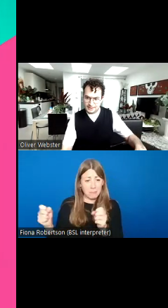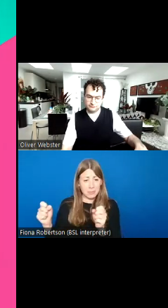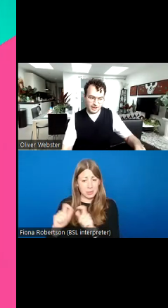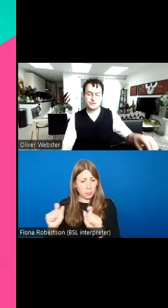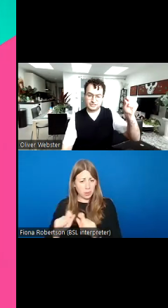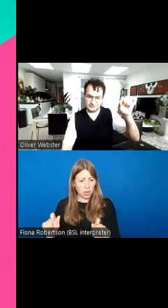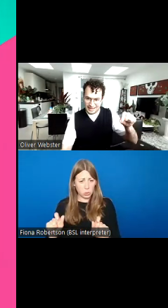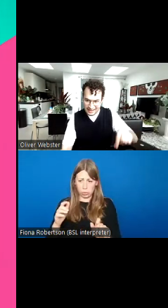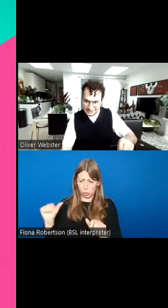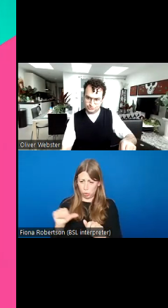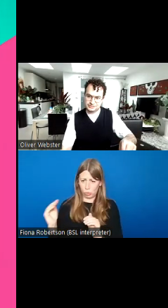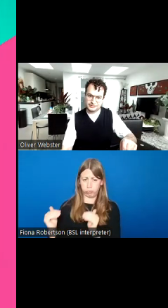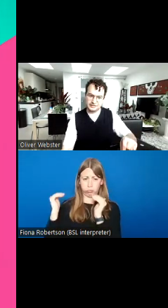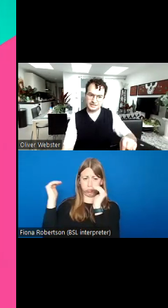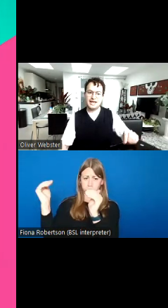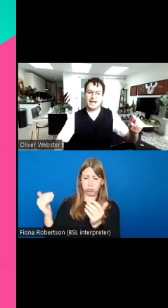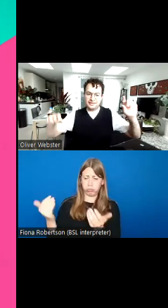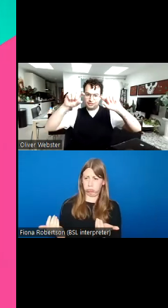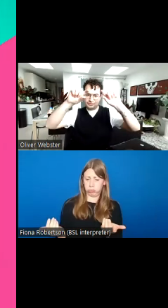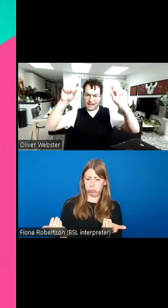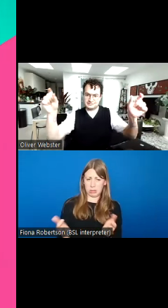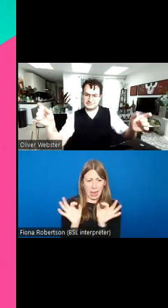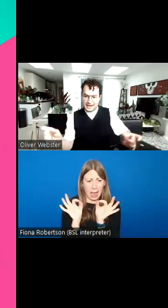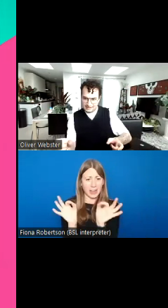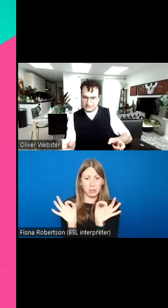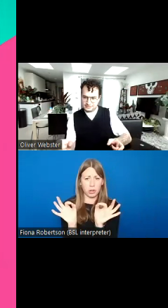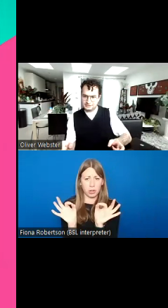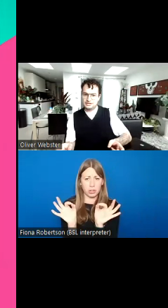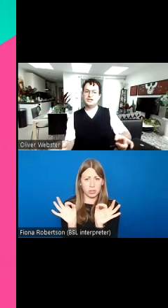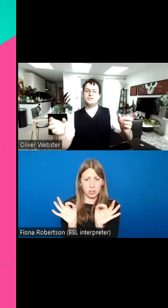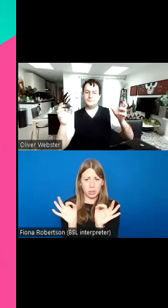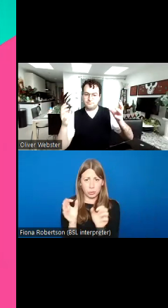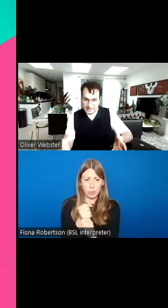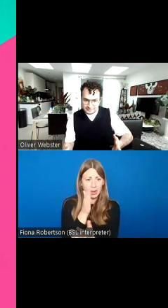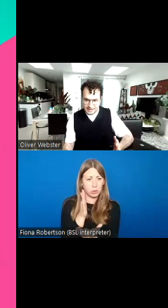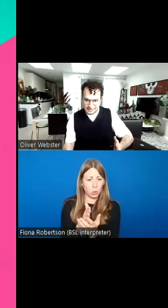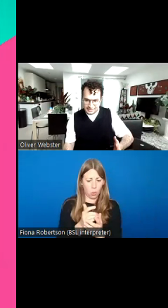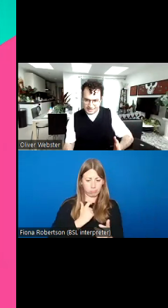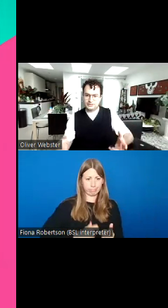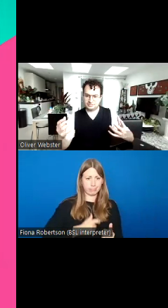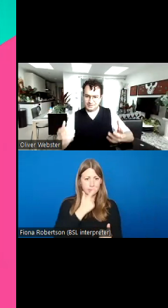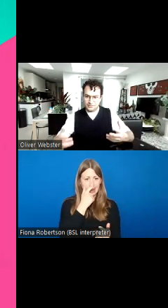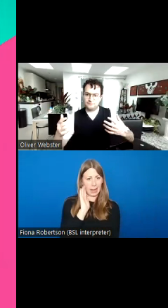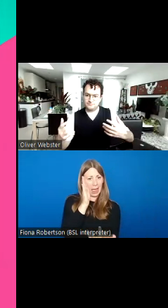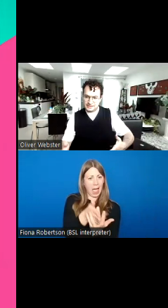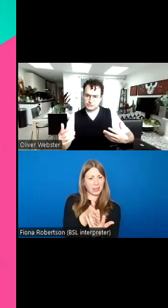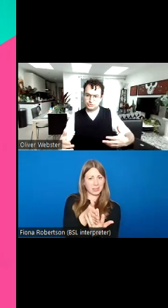they provide because it's that accuracy and those access elements that makes it accessible. It's that that makes sure